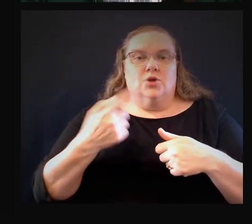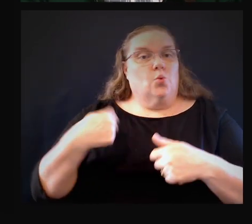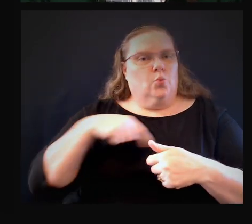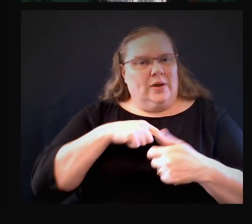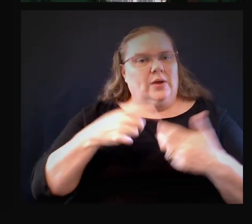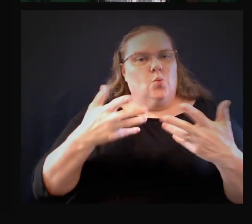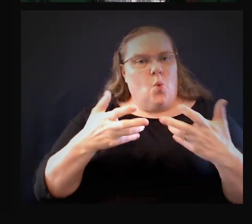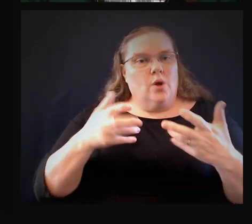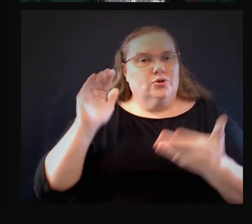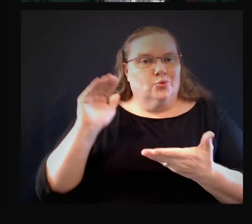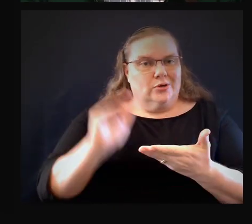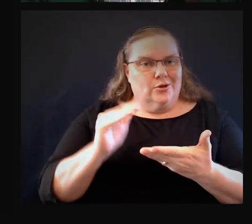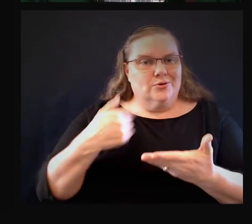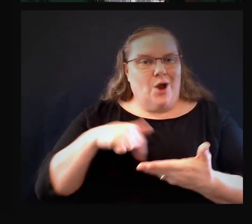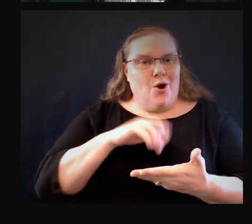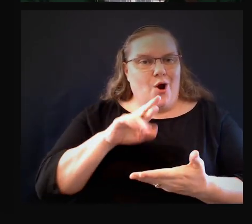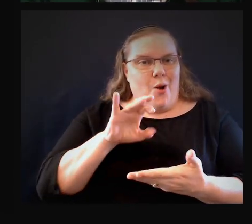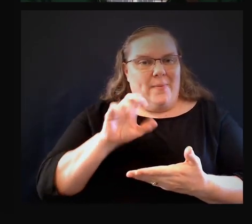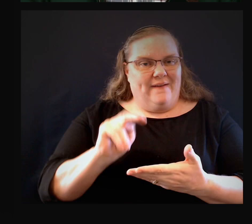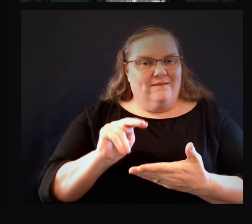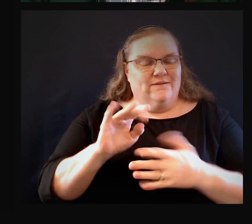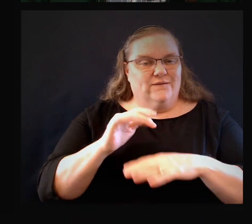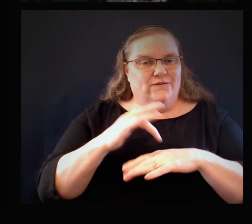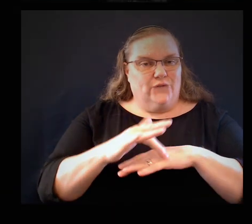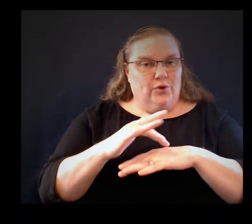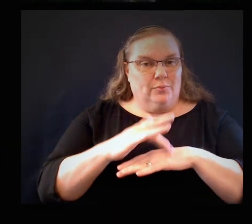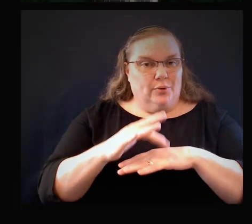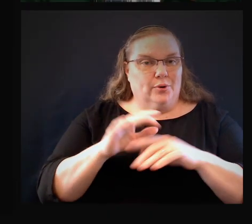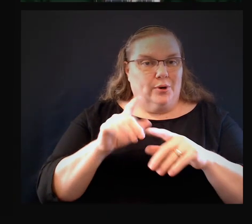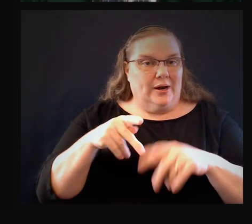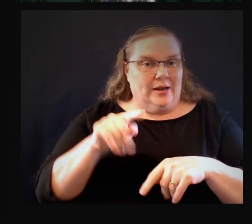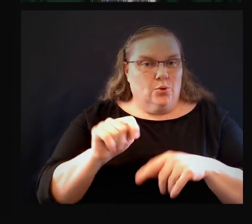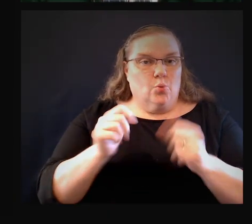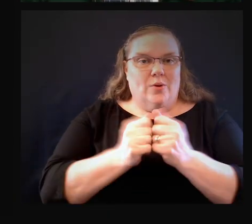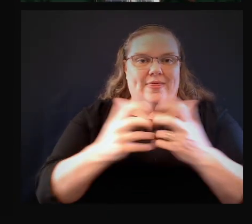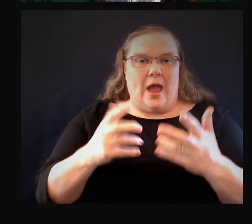without our players noticing the changes we've made. More to explore...